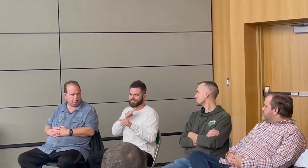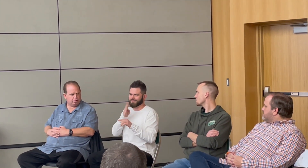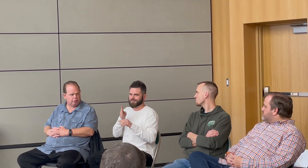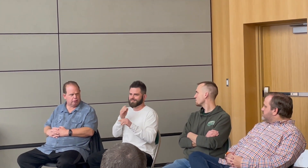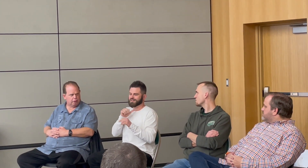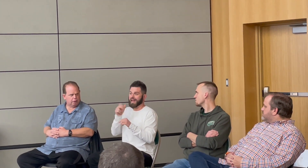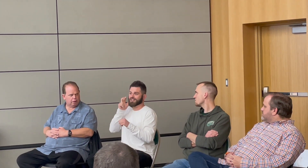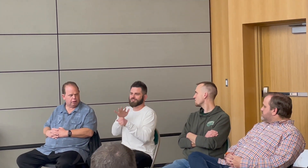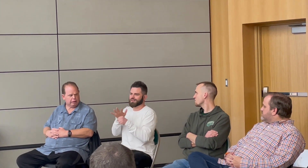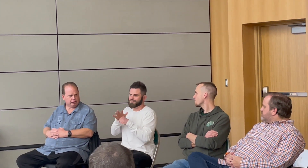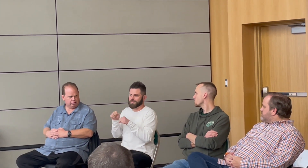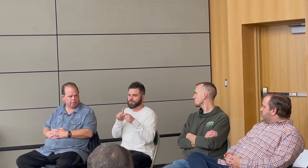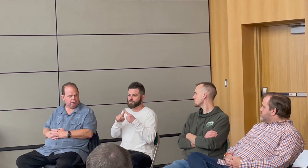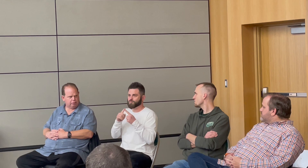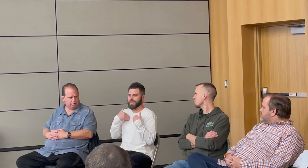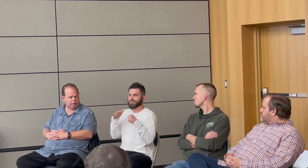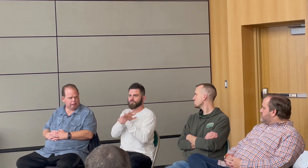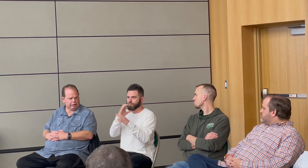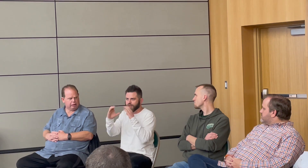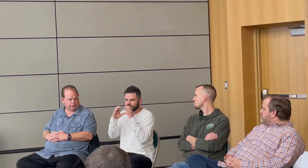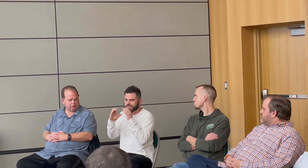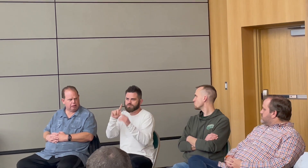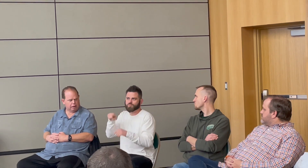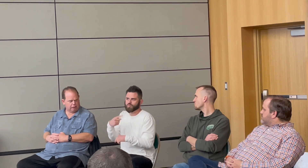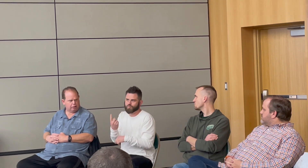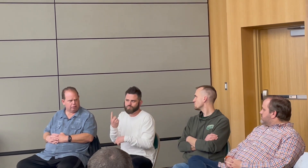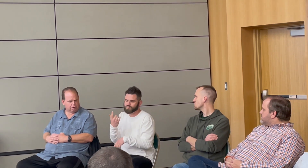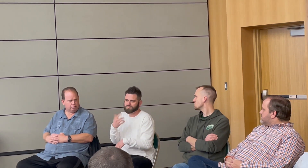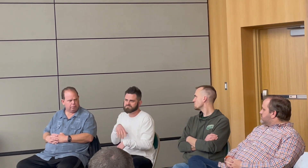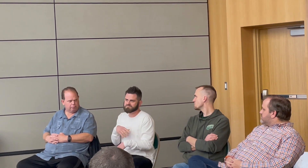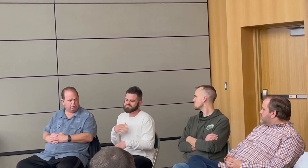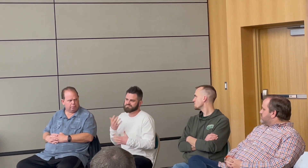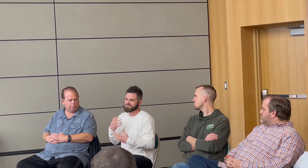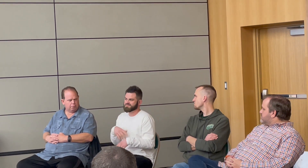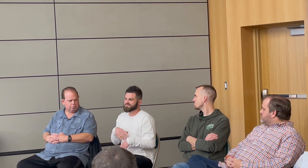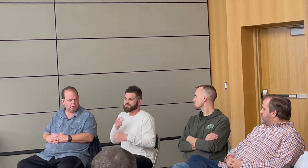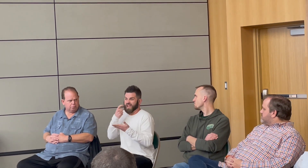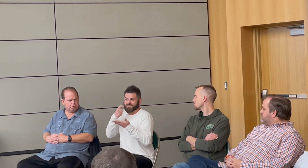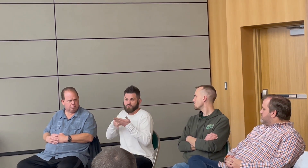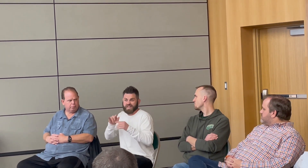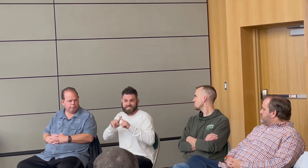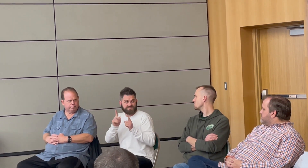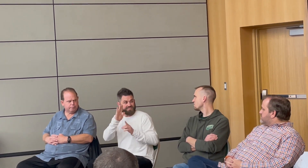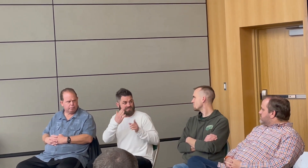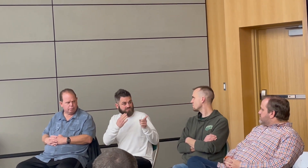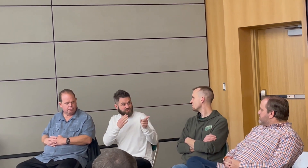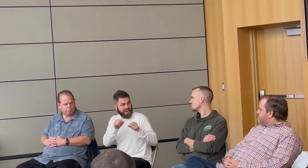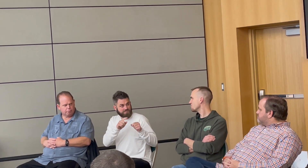or education or anything like that I definitely have never been able to hear enough uh to function